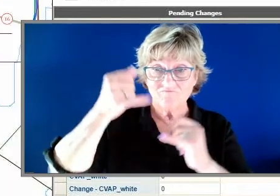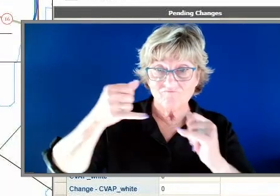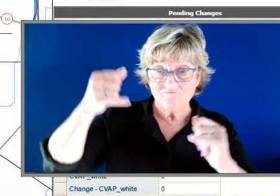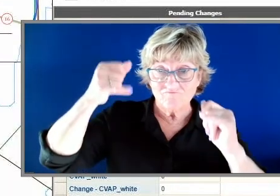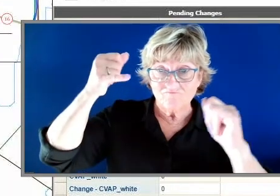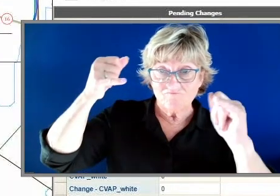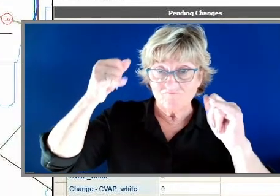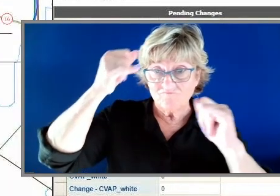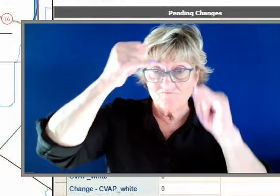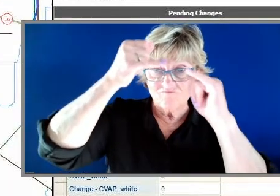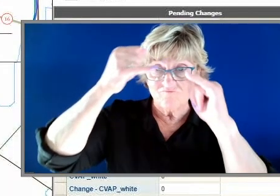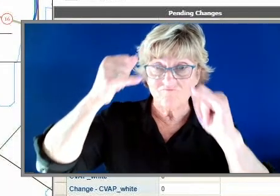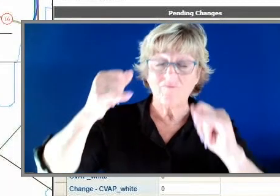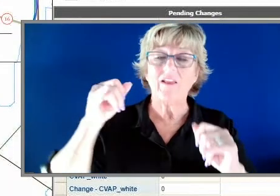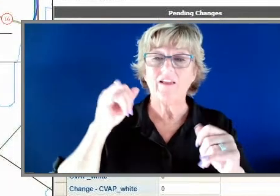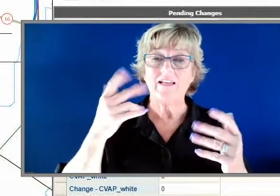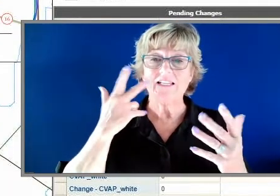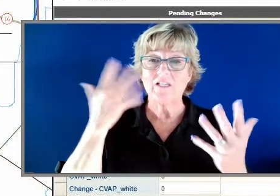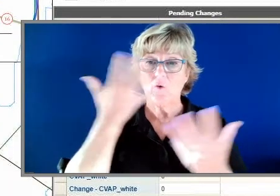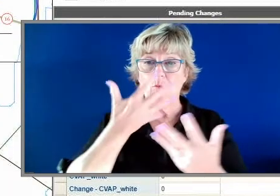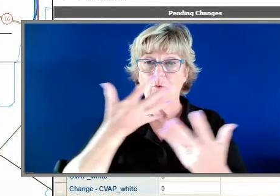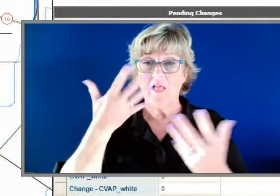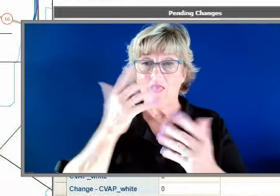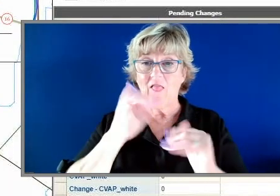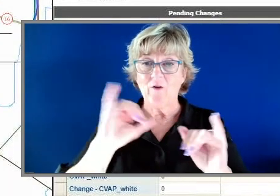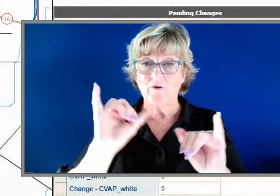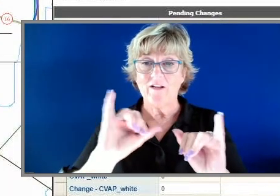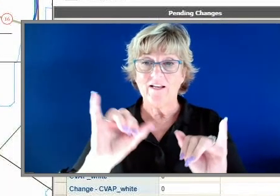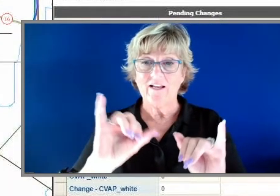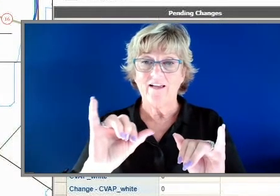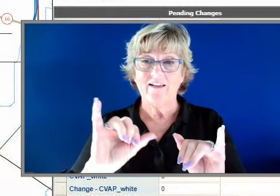Studio: You can fine tune your district lines and see in detail the resulting demographics, as you draw your map.